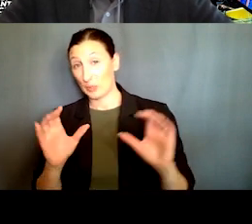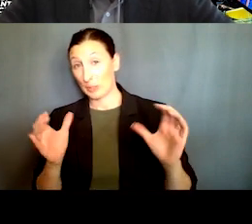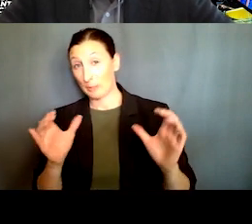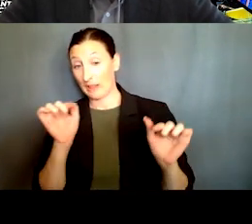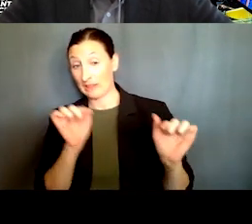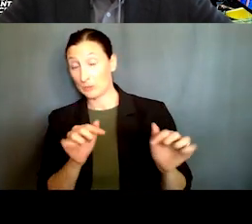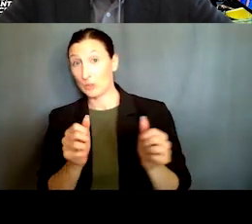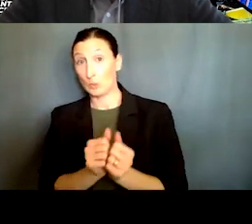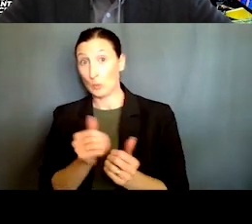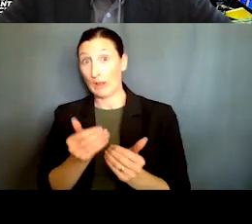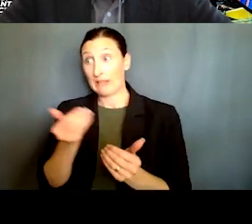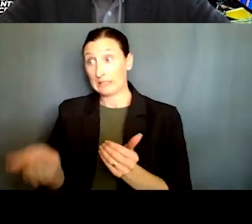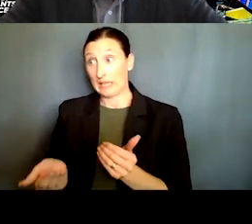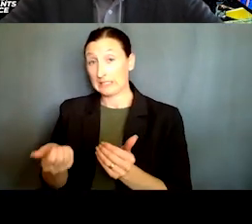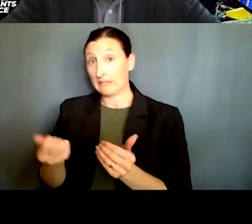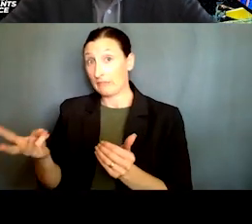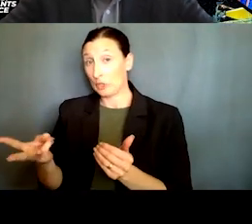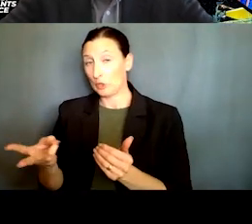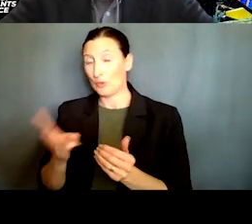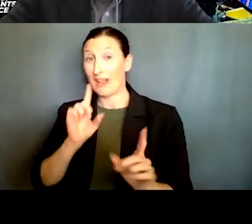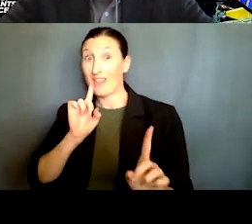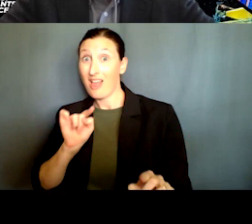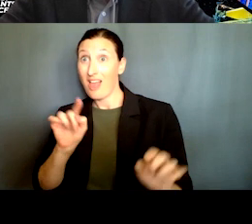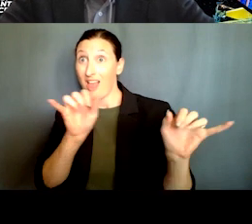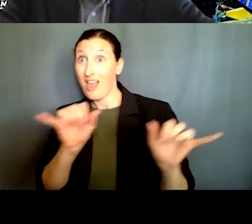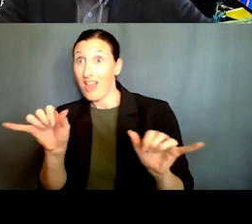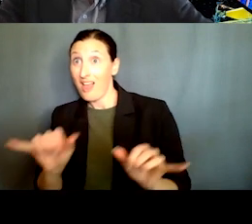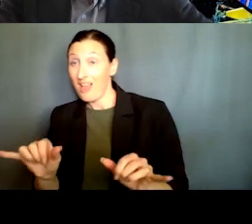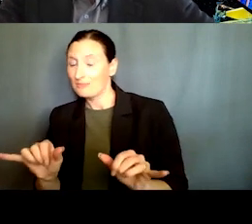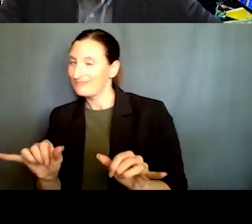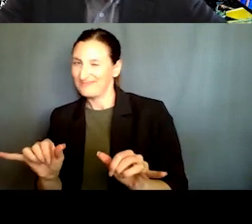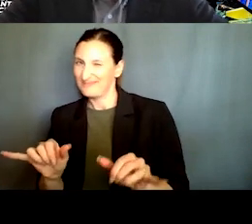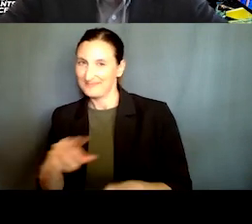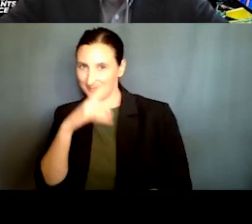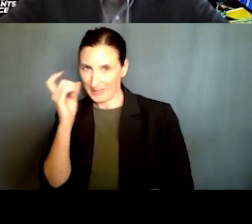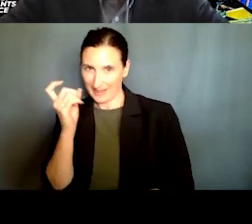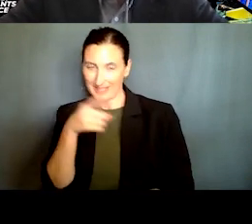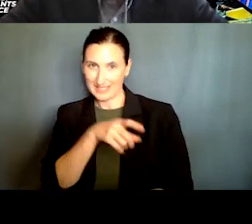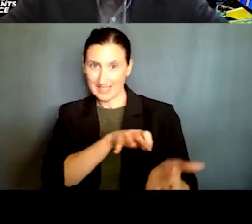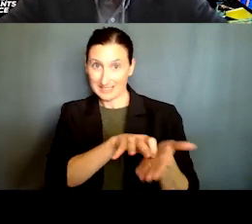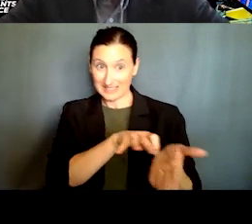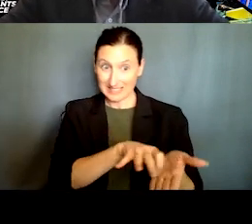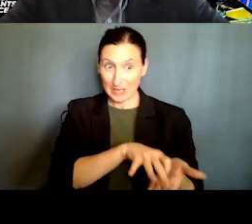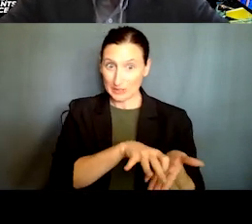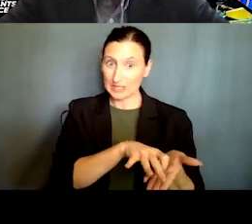this slide with the next few, you're not going to get exactly the same answer out of each slide because counting these things,